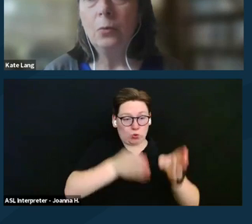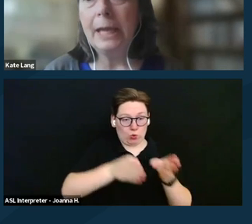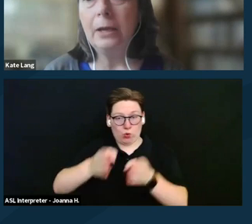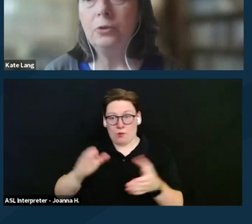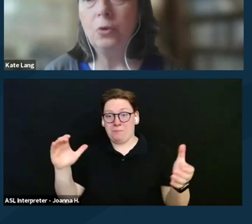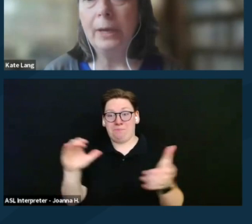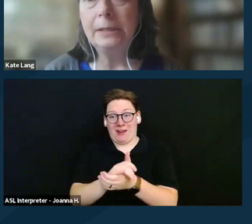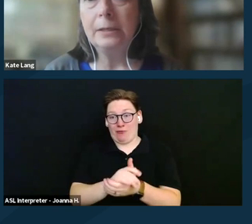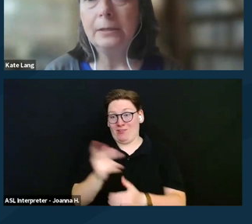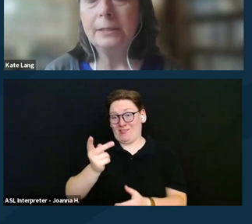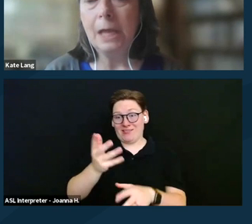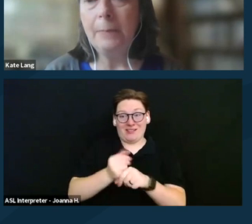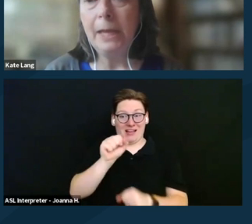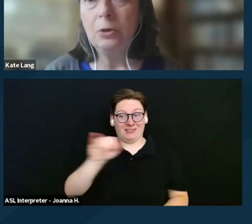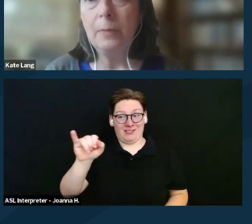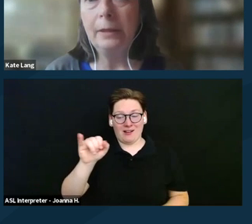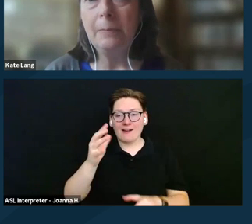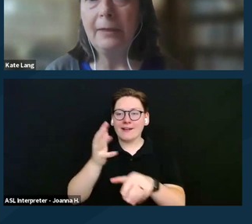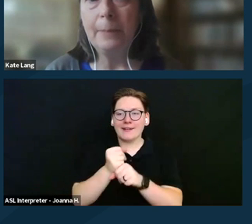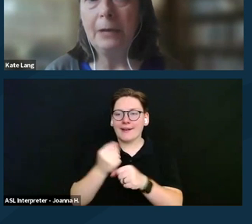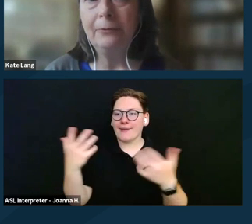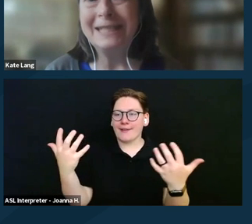will get a joint stipend or monthly benefits